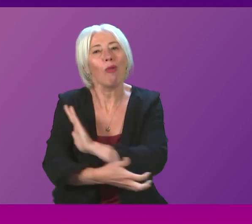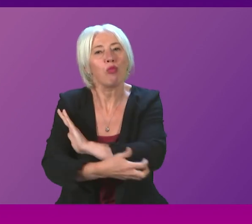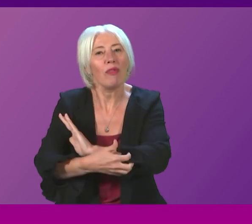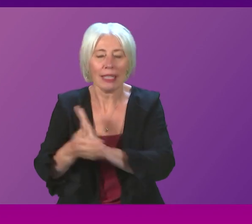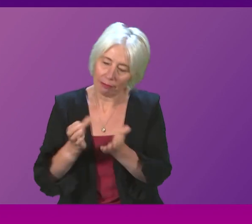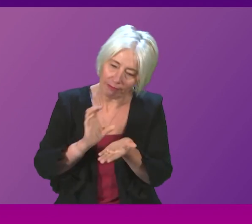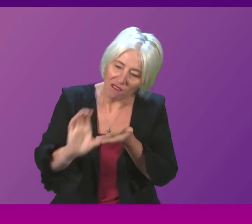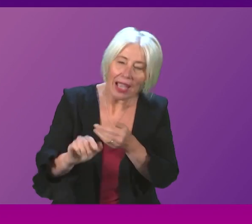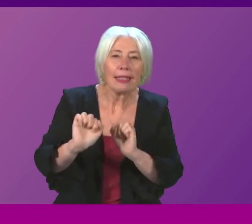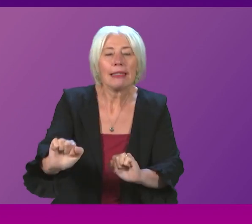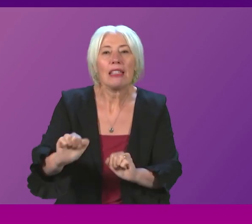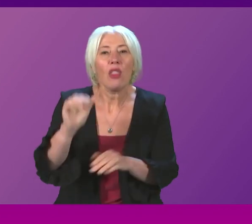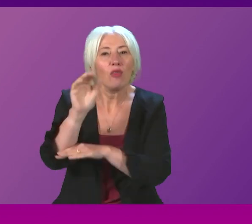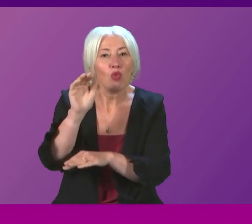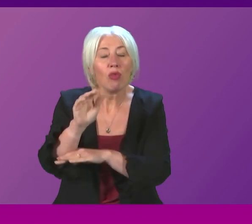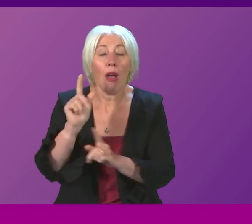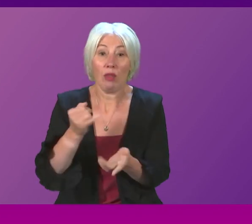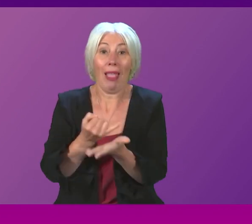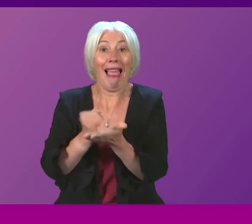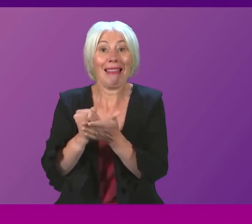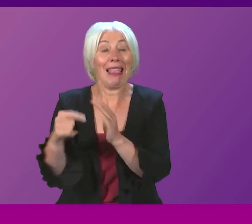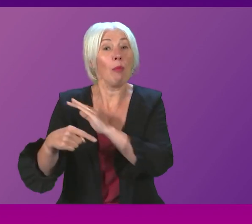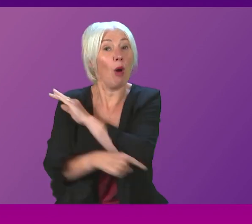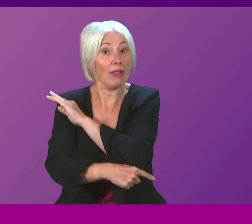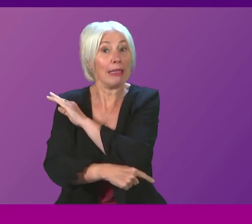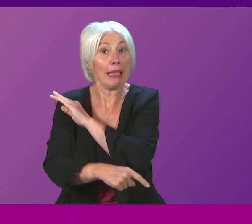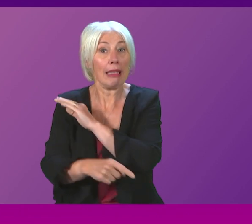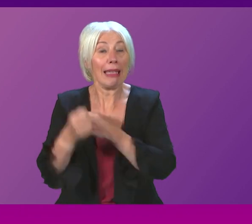As anti-poverty campaigners have said this week, if the Scottish Government can do that,